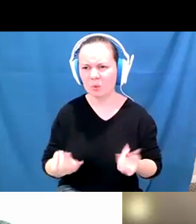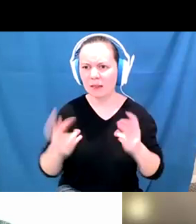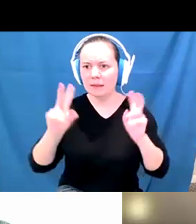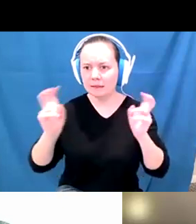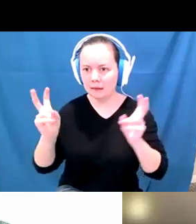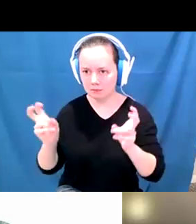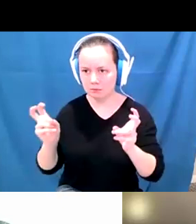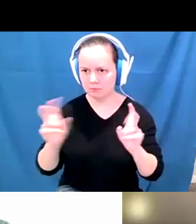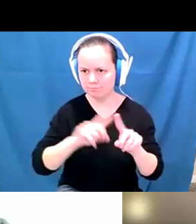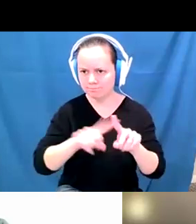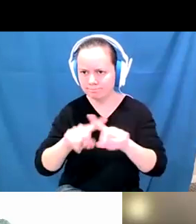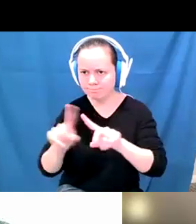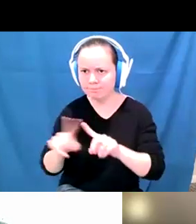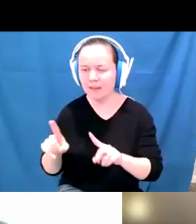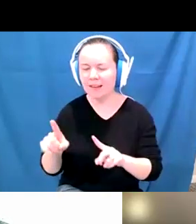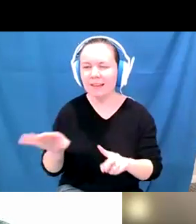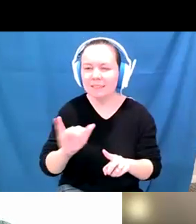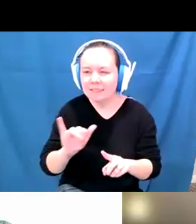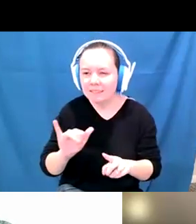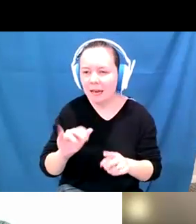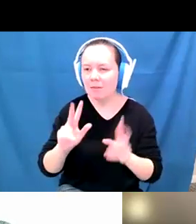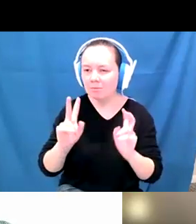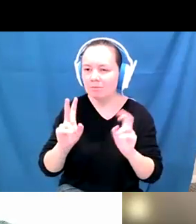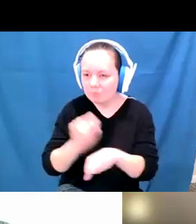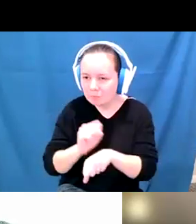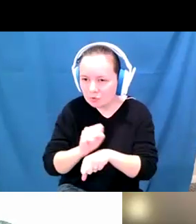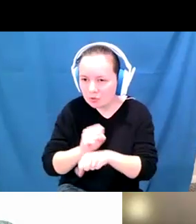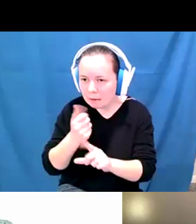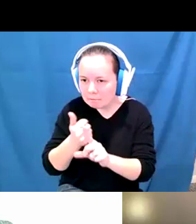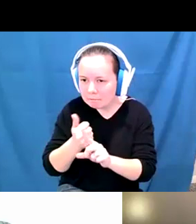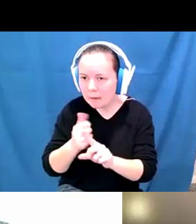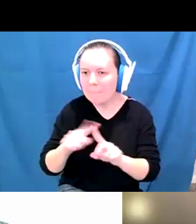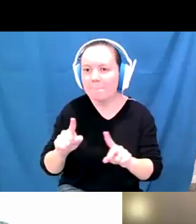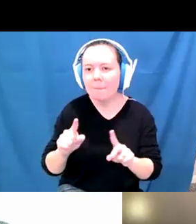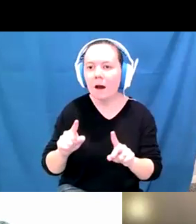for the same type of job, so they can be called direct care worker,